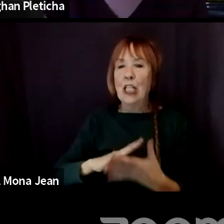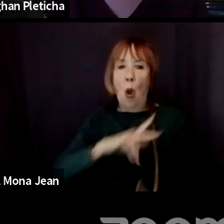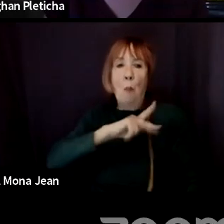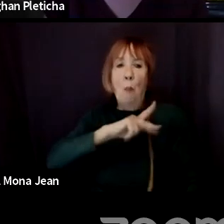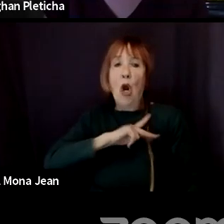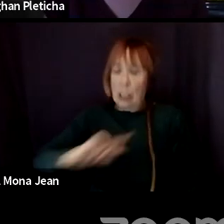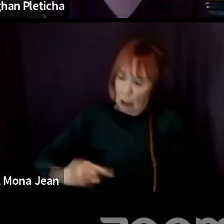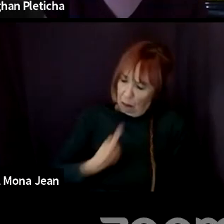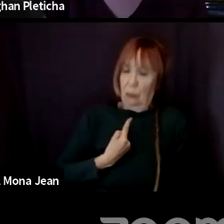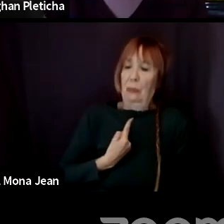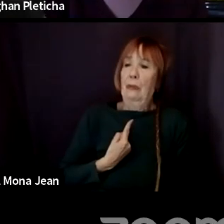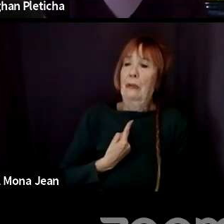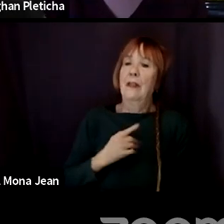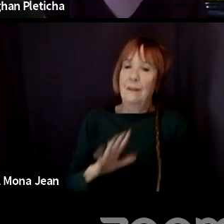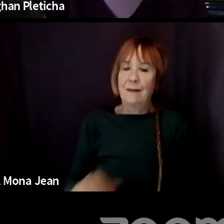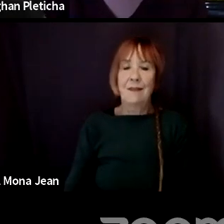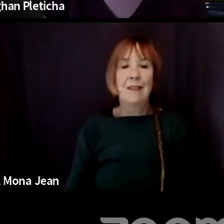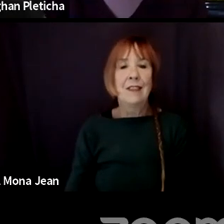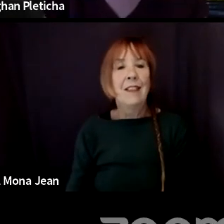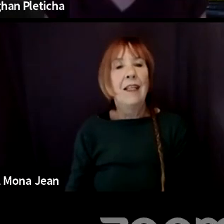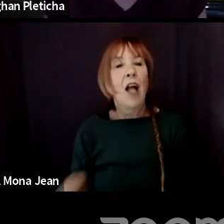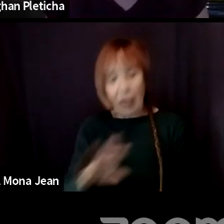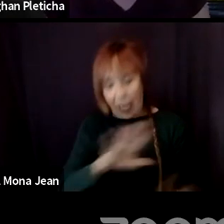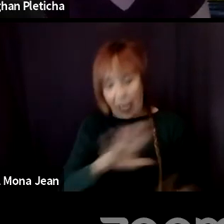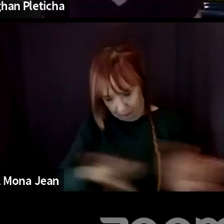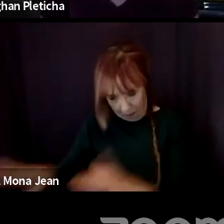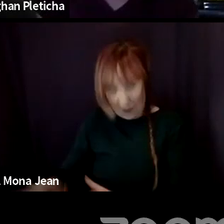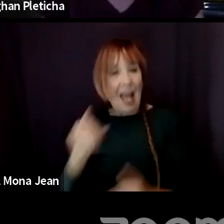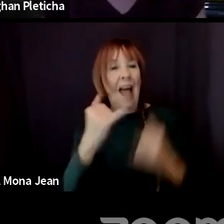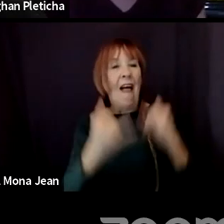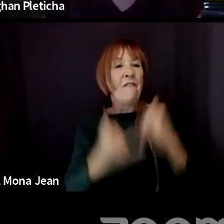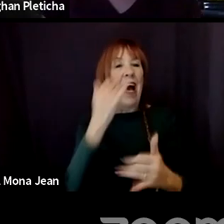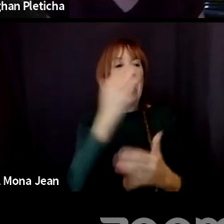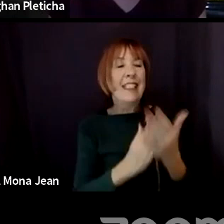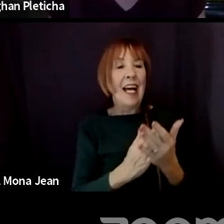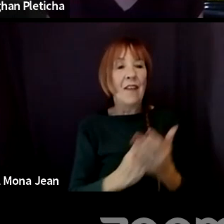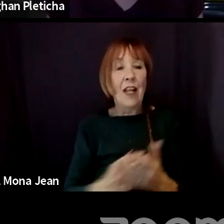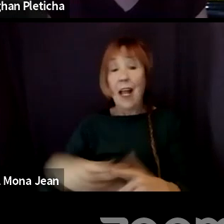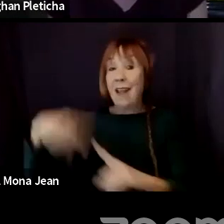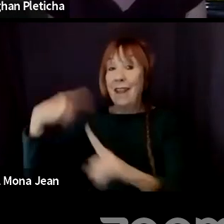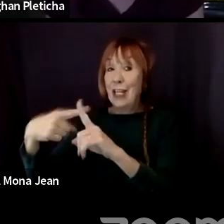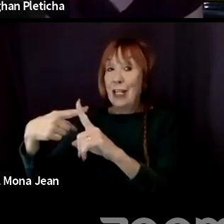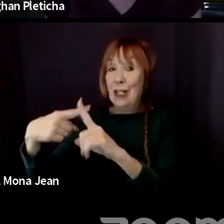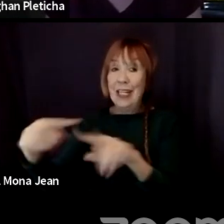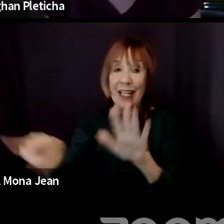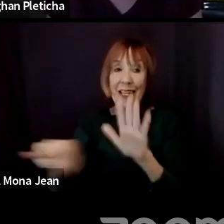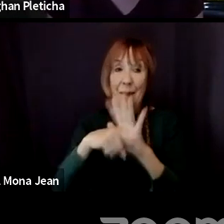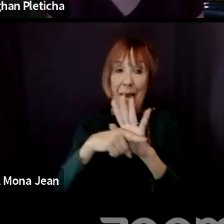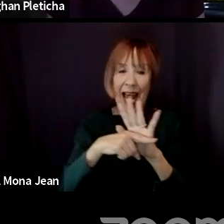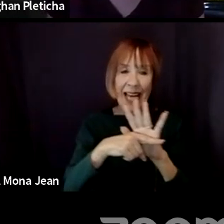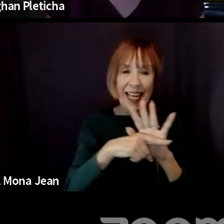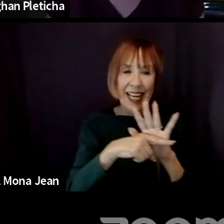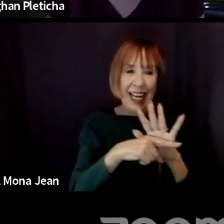With that, let's move on to our final segment which is the good, the bad and the shameless.